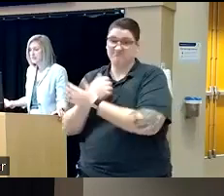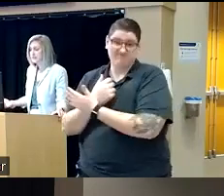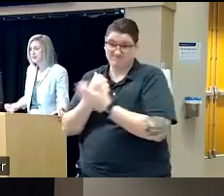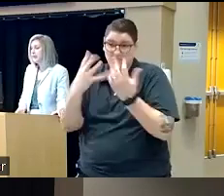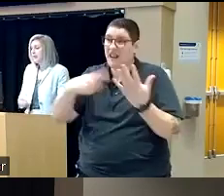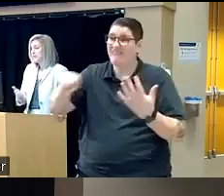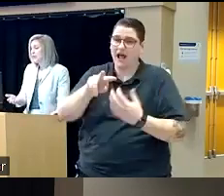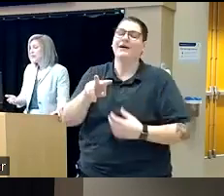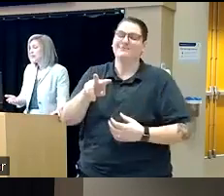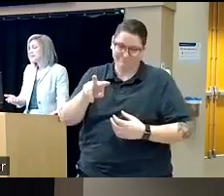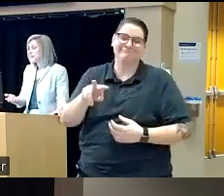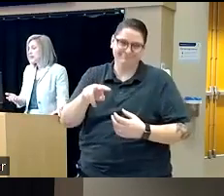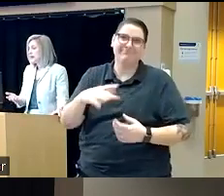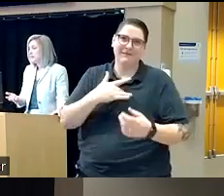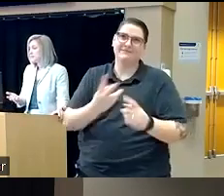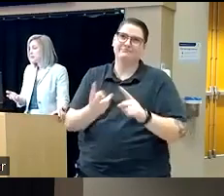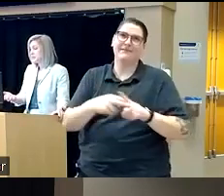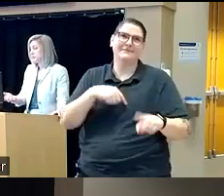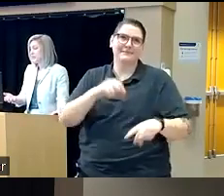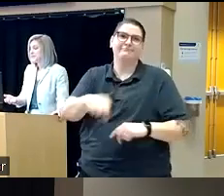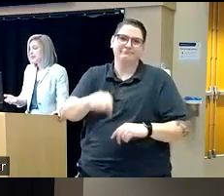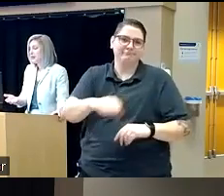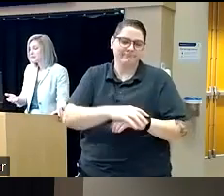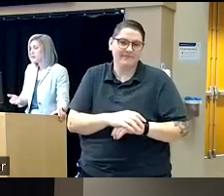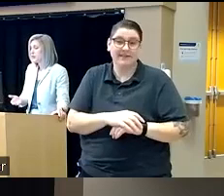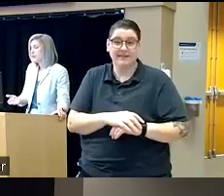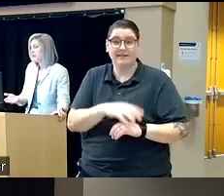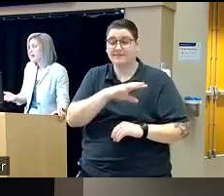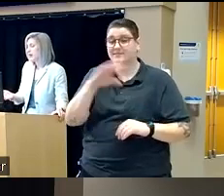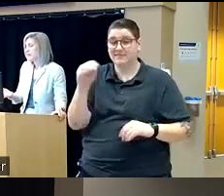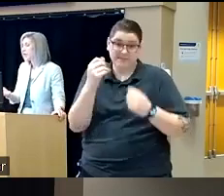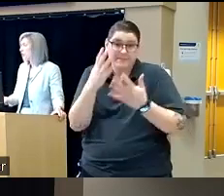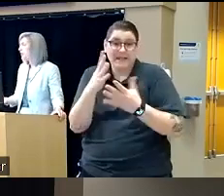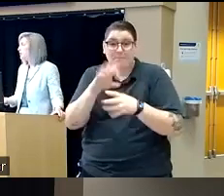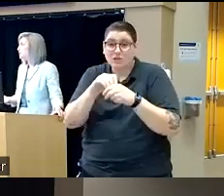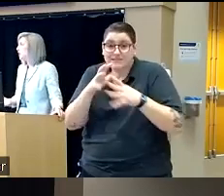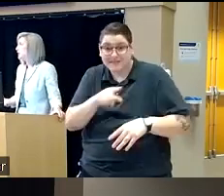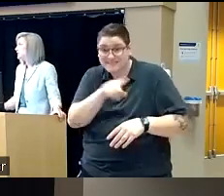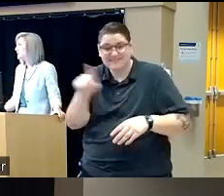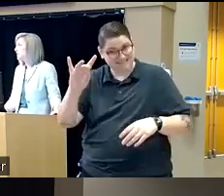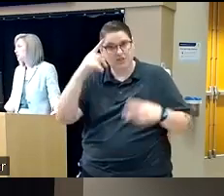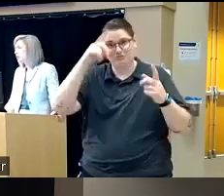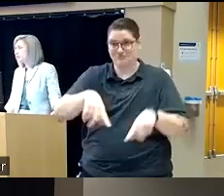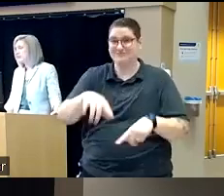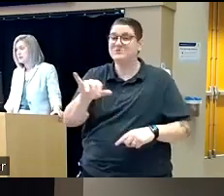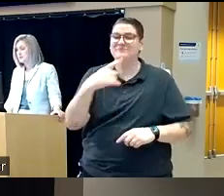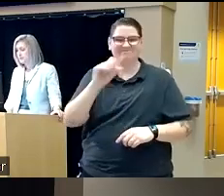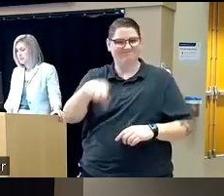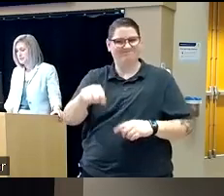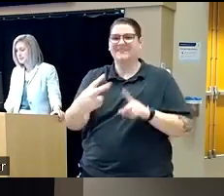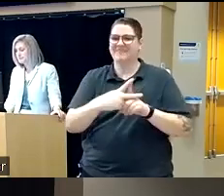statements as well as these participants that also agreed or strongly agreed with these statements